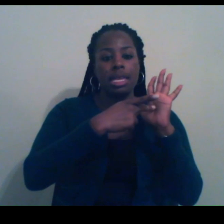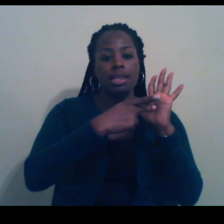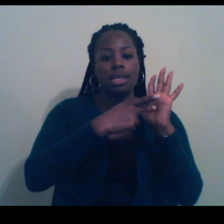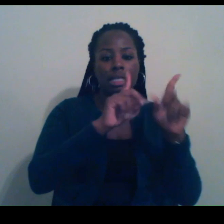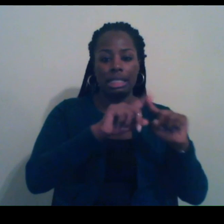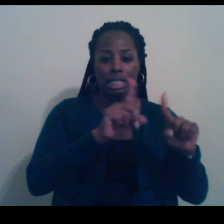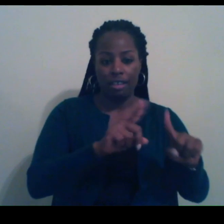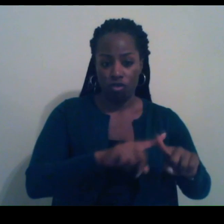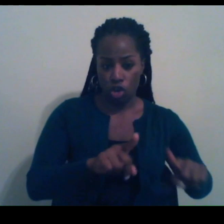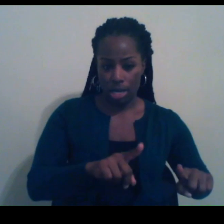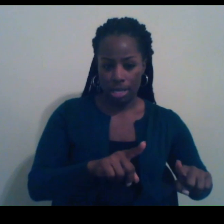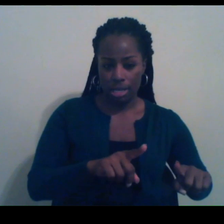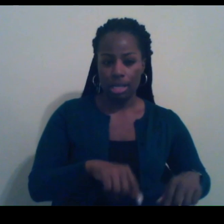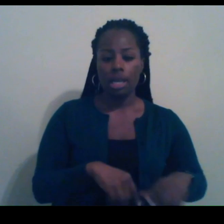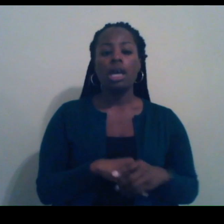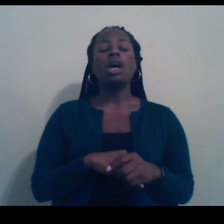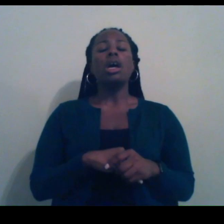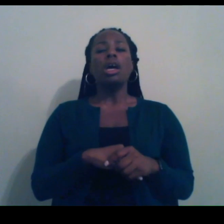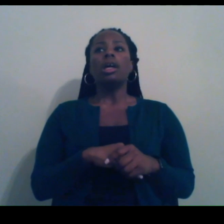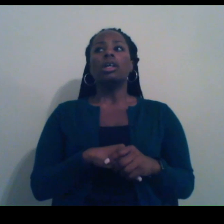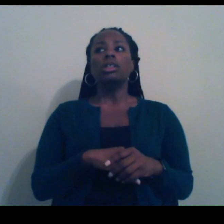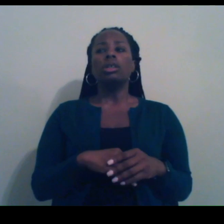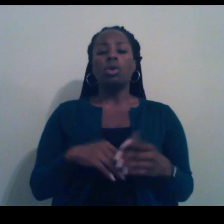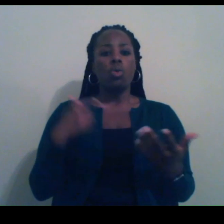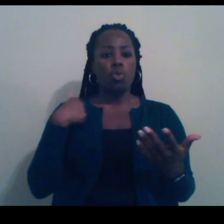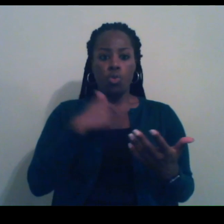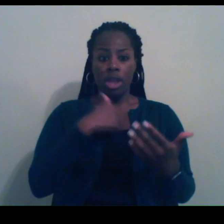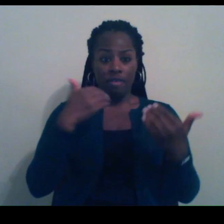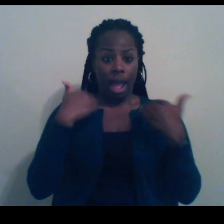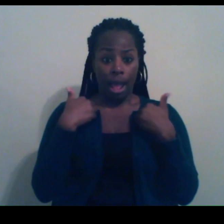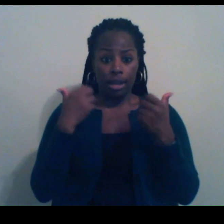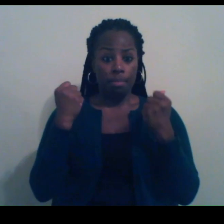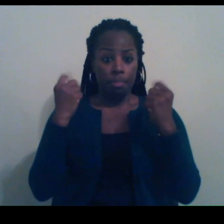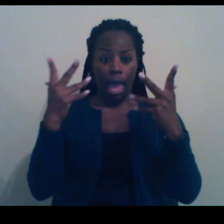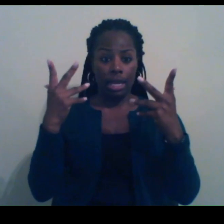magnitude and while we've had very large numbers of cases and spreading within